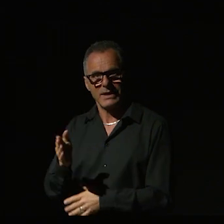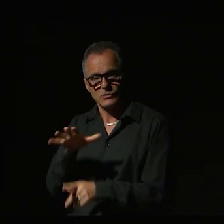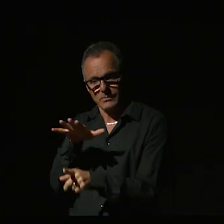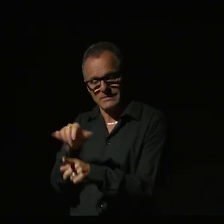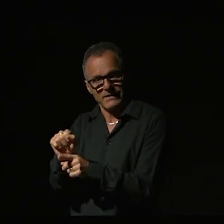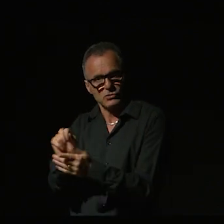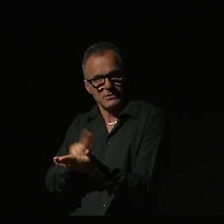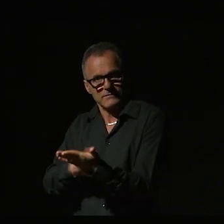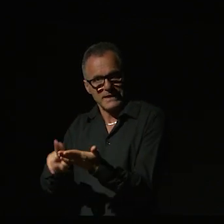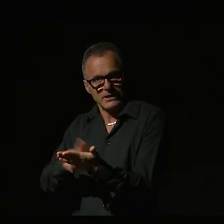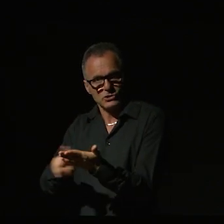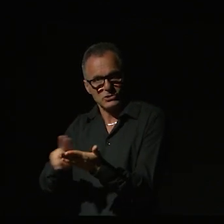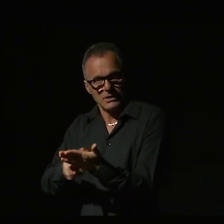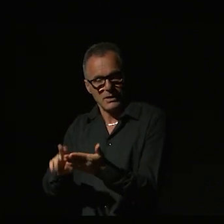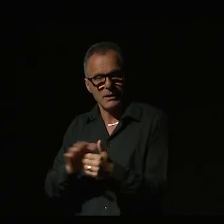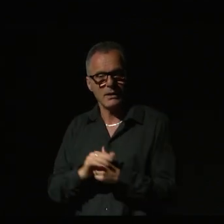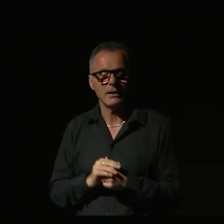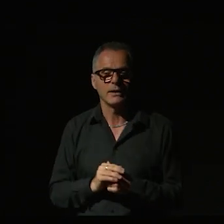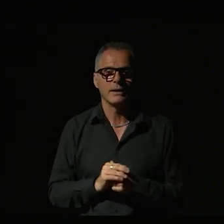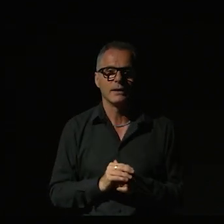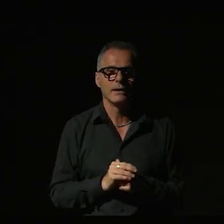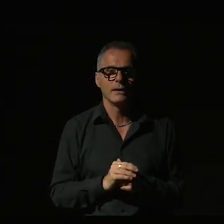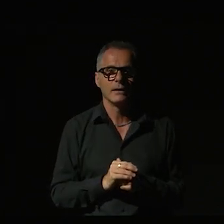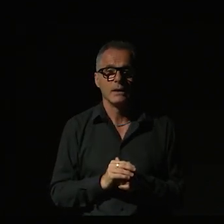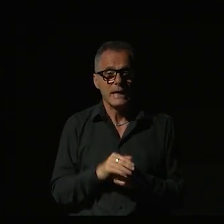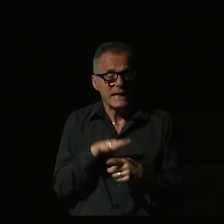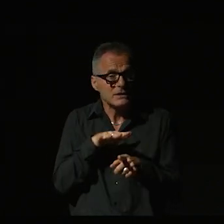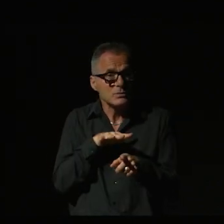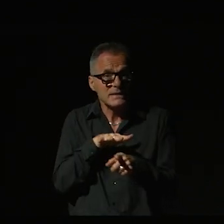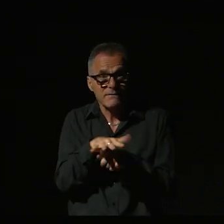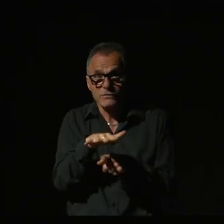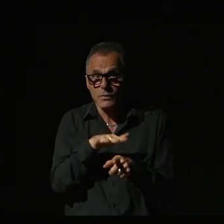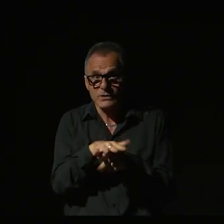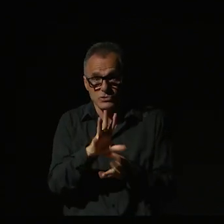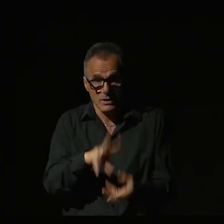Bellori's his work was enormously influential and shaped to a certain extent the perception